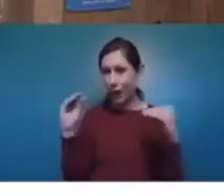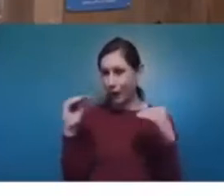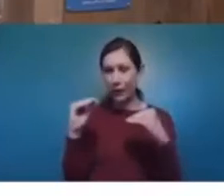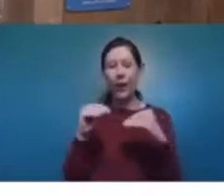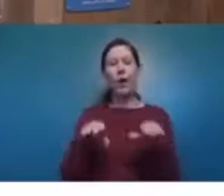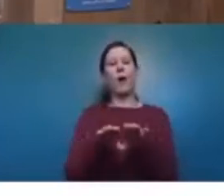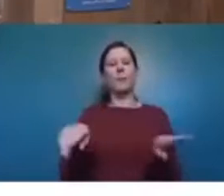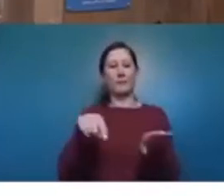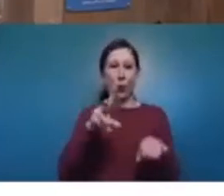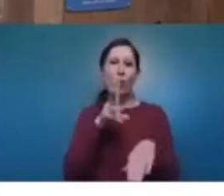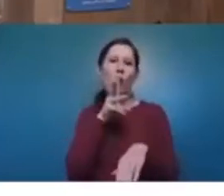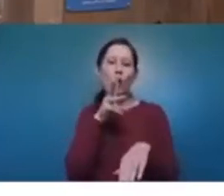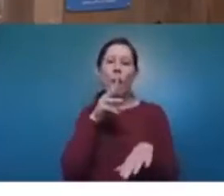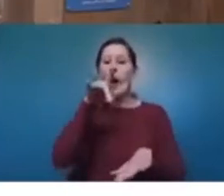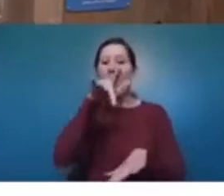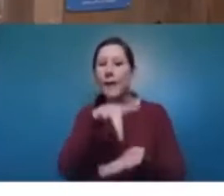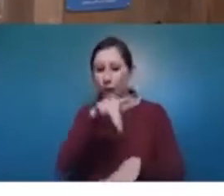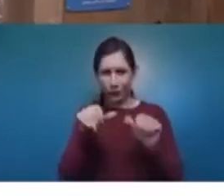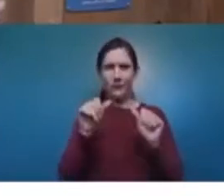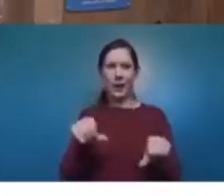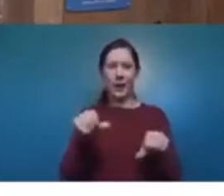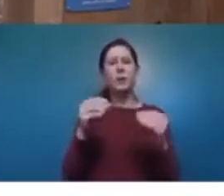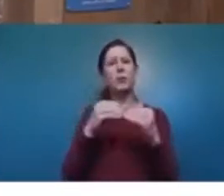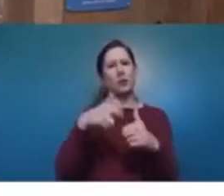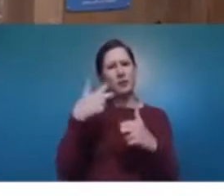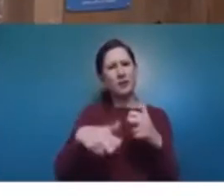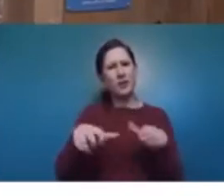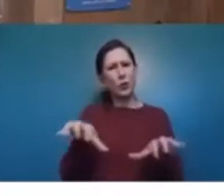the water. It's a lot harder to do when the person isn't